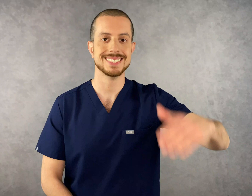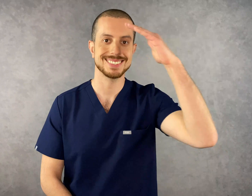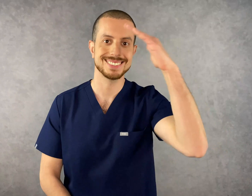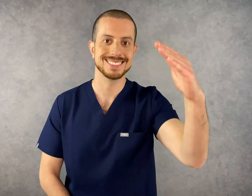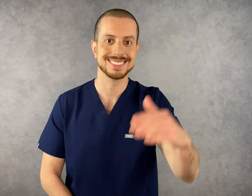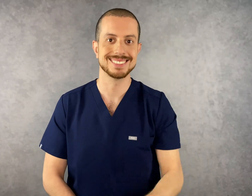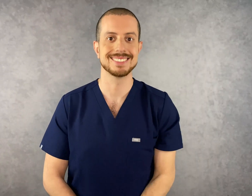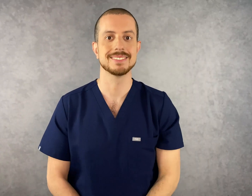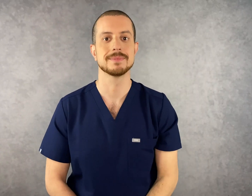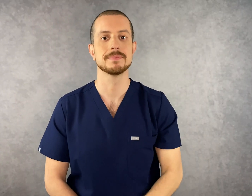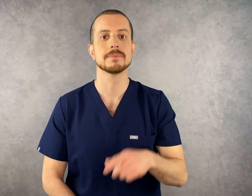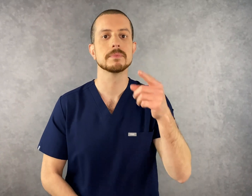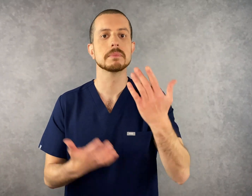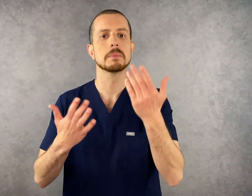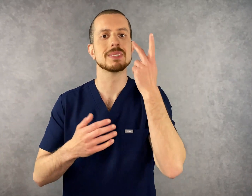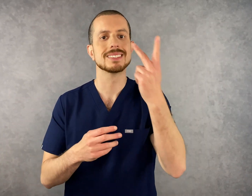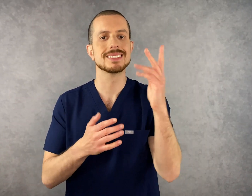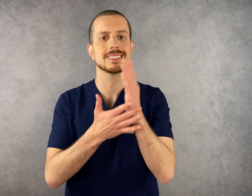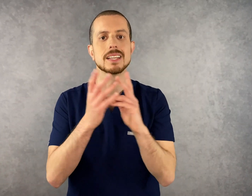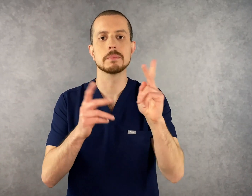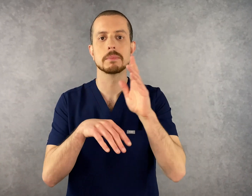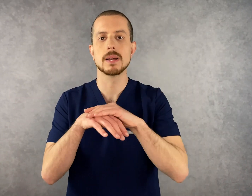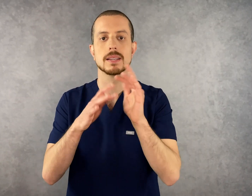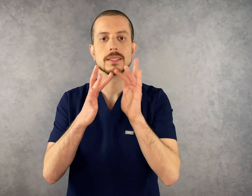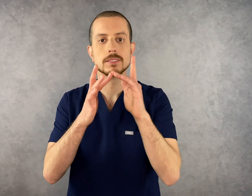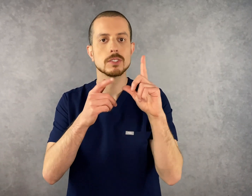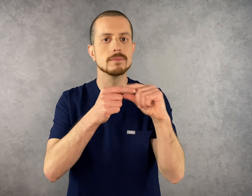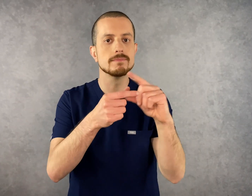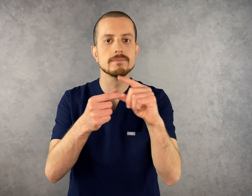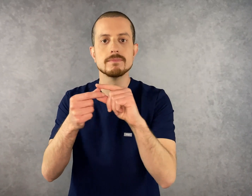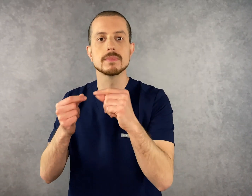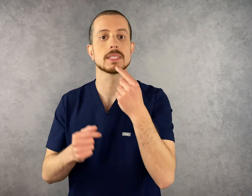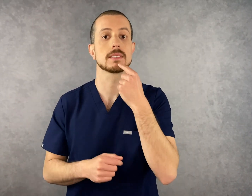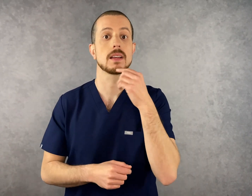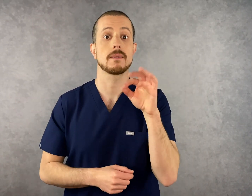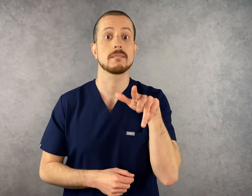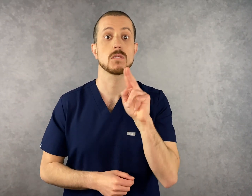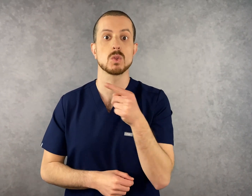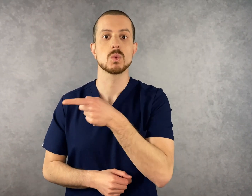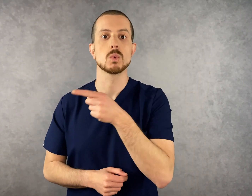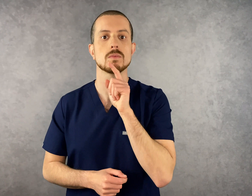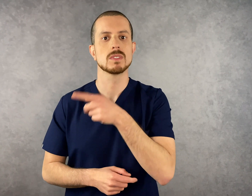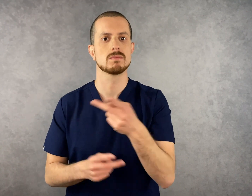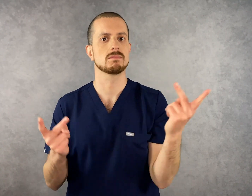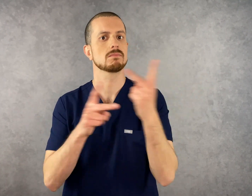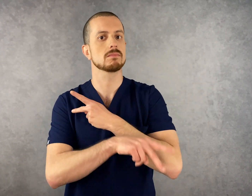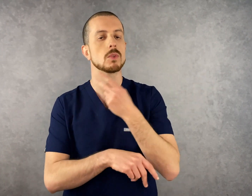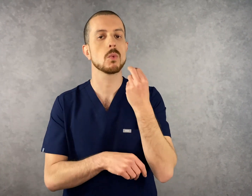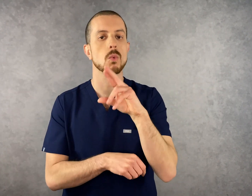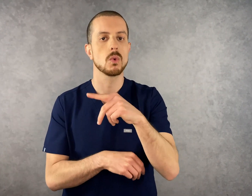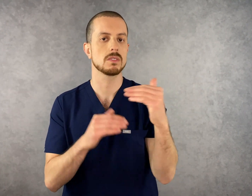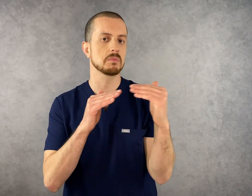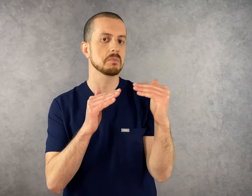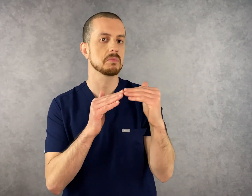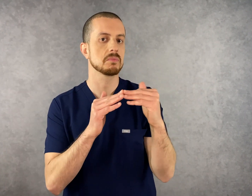Hey there! You may have seen some people on the internet saying that the flu is actually worse or about the same as